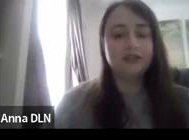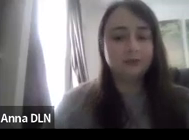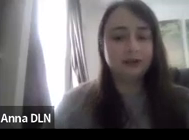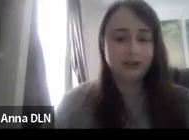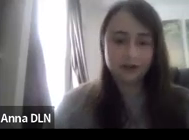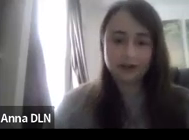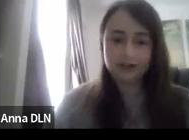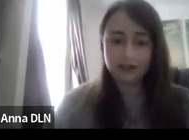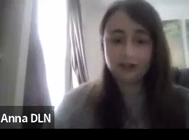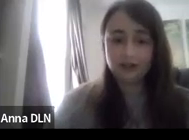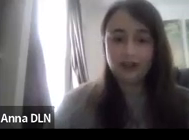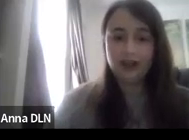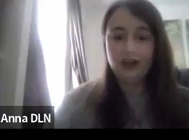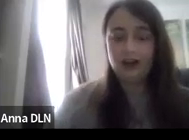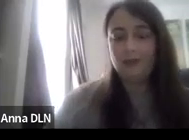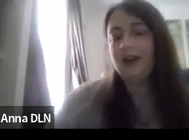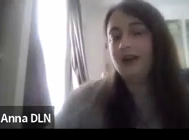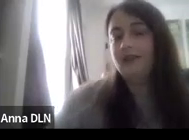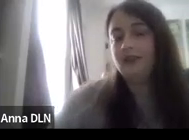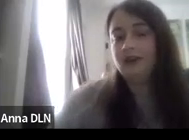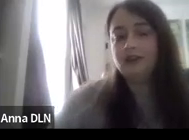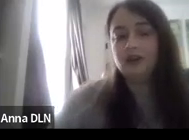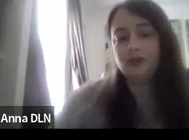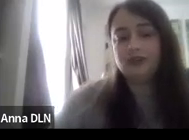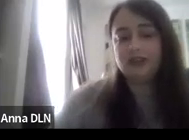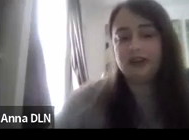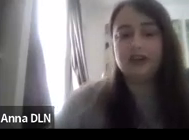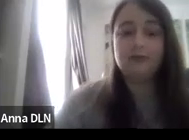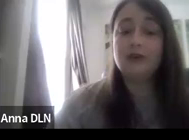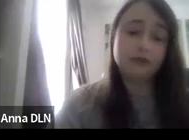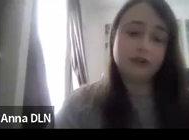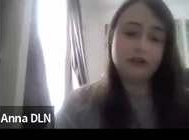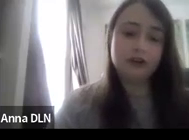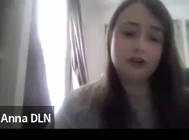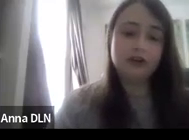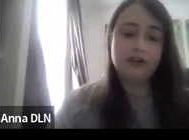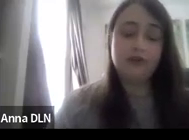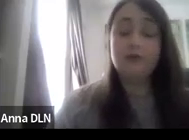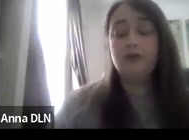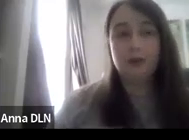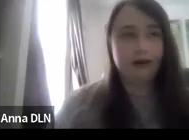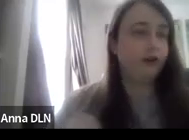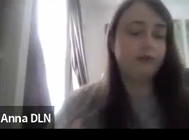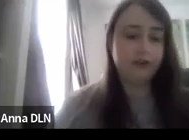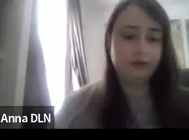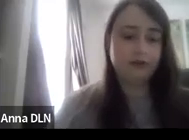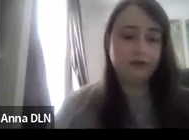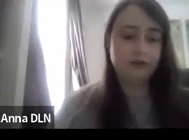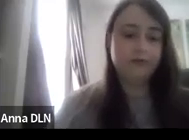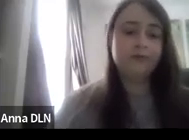assessment is trying to judge. And anything that isn't a competency standard can be altered to remove a barrier for a disabled student.